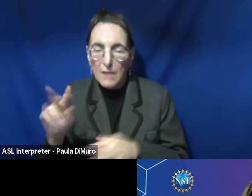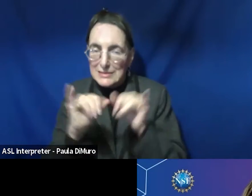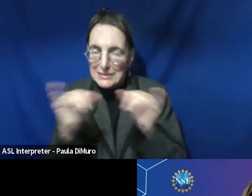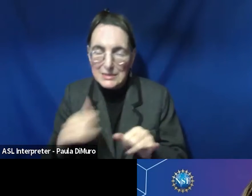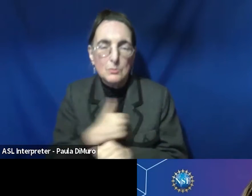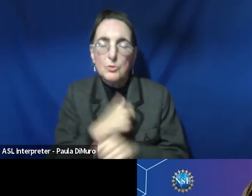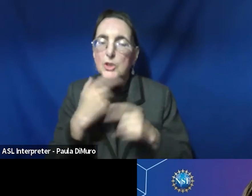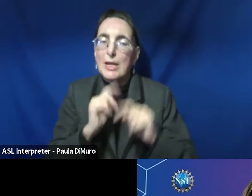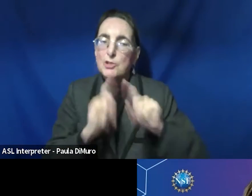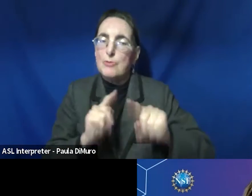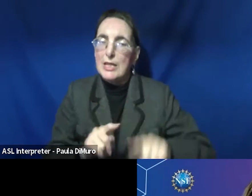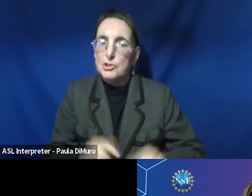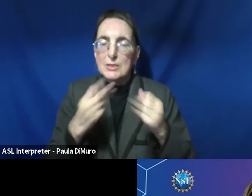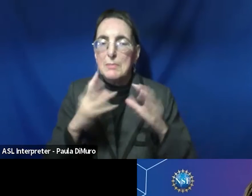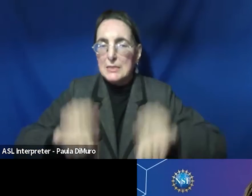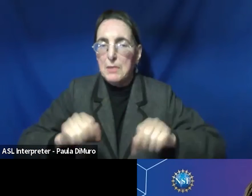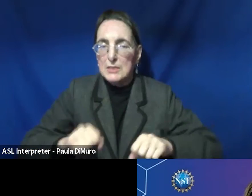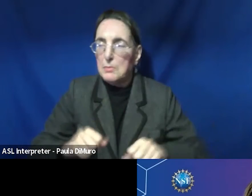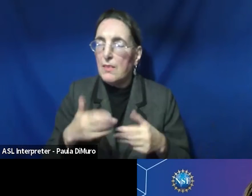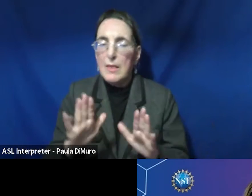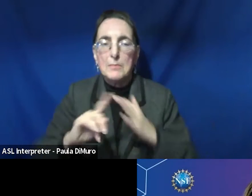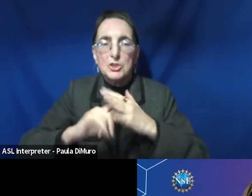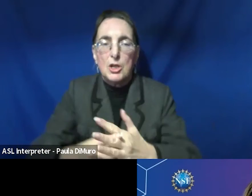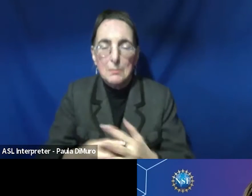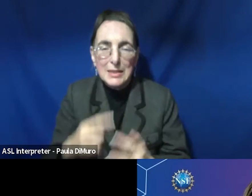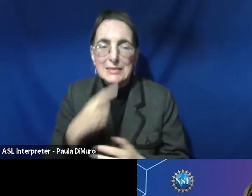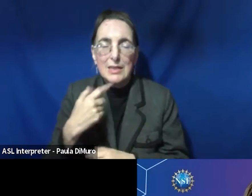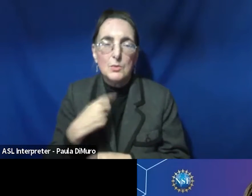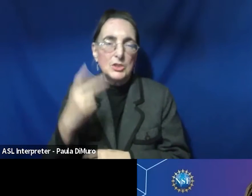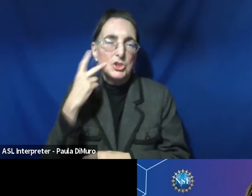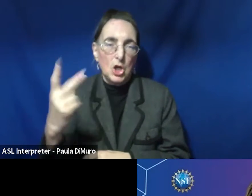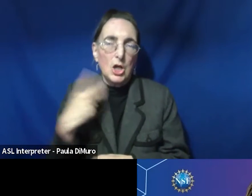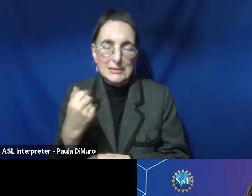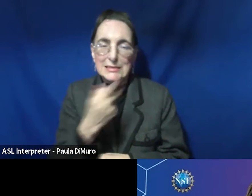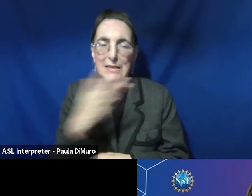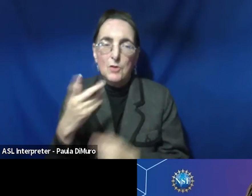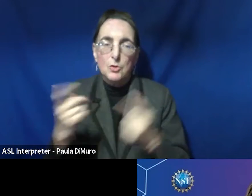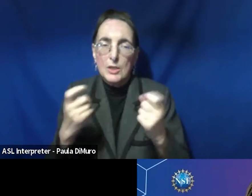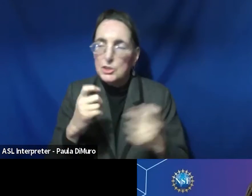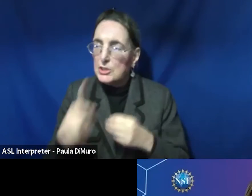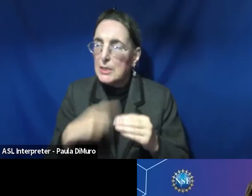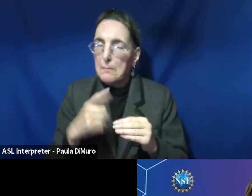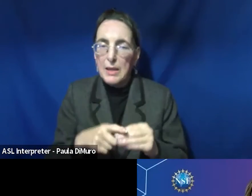And let me start off the bat by saying we saw a number of questions about the ability